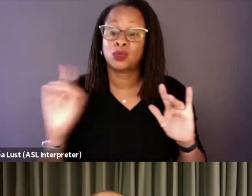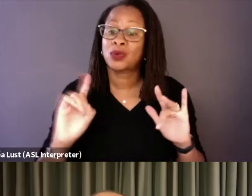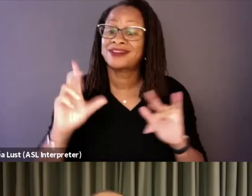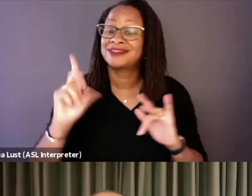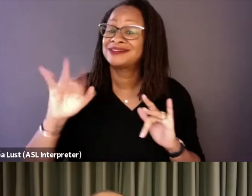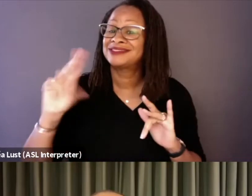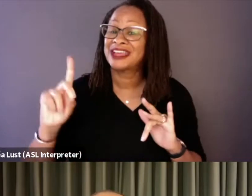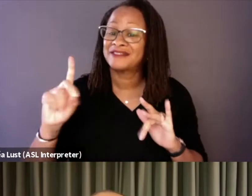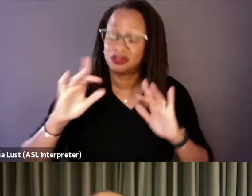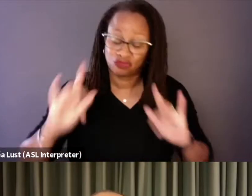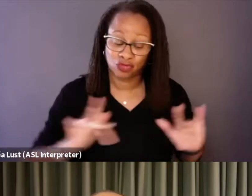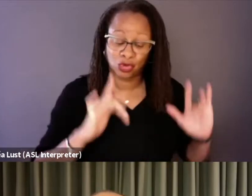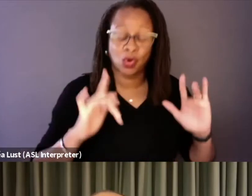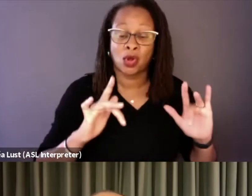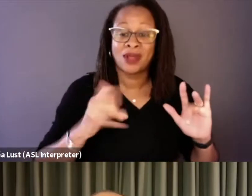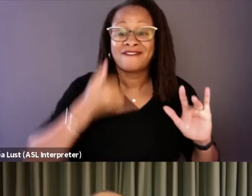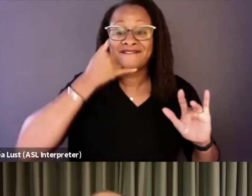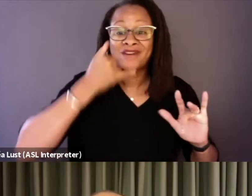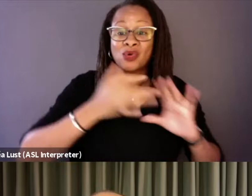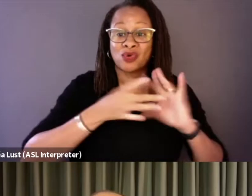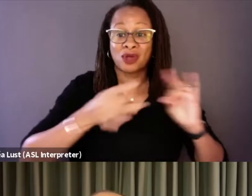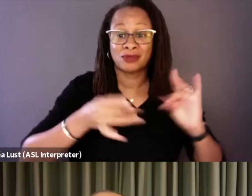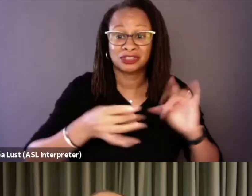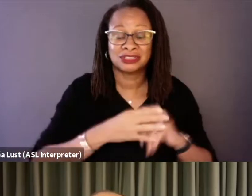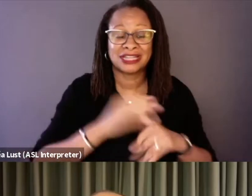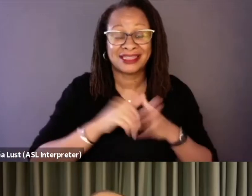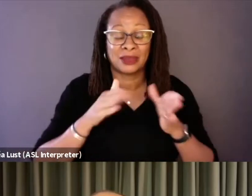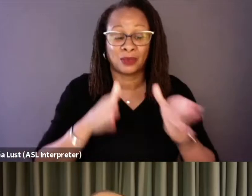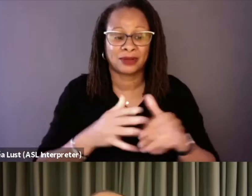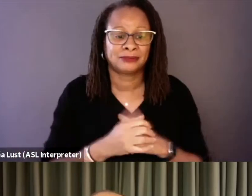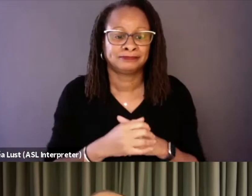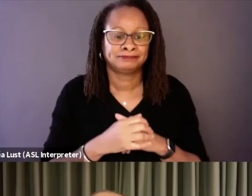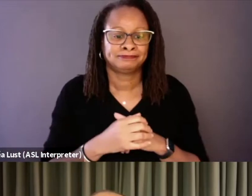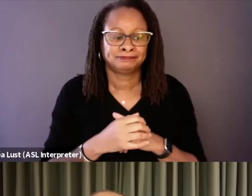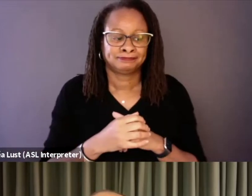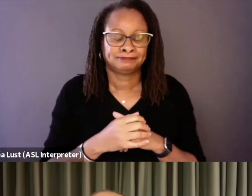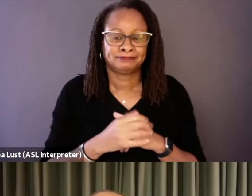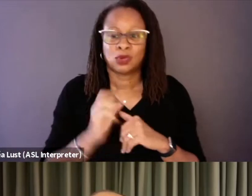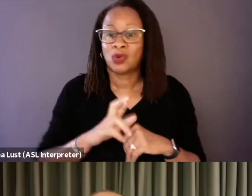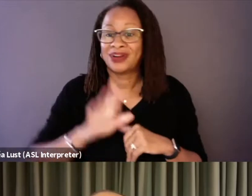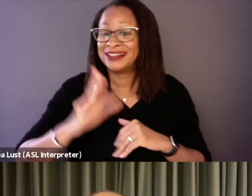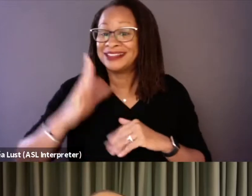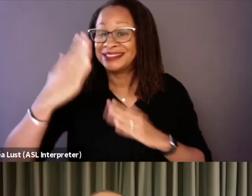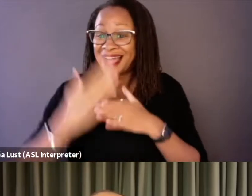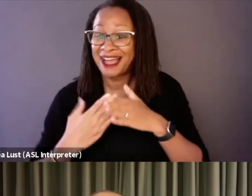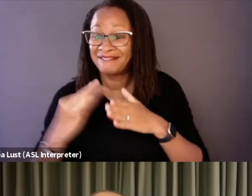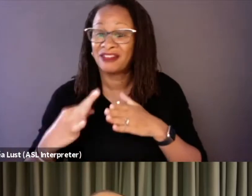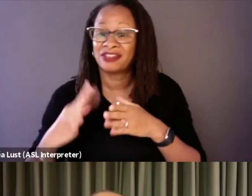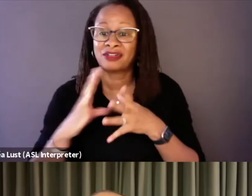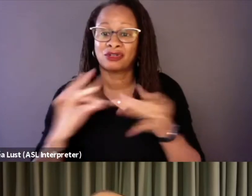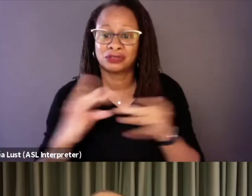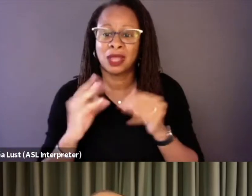recorded the phone conversations in that way. His half of the conversation was much more intimate to